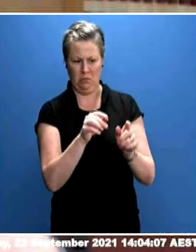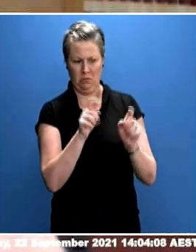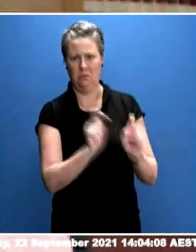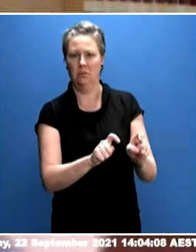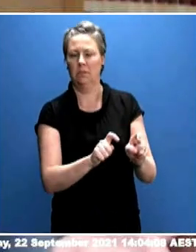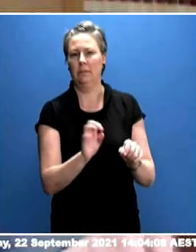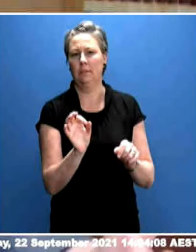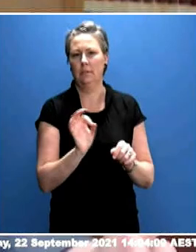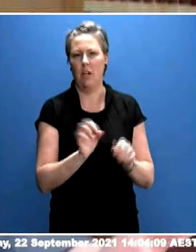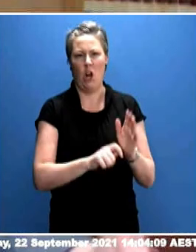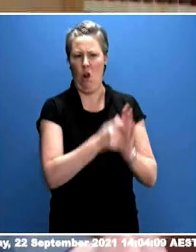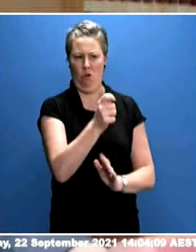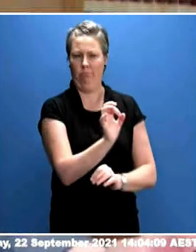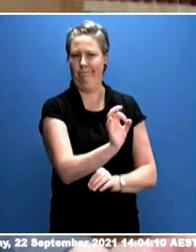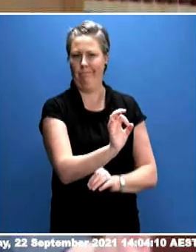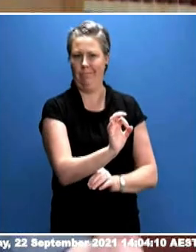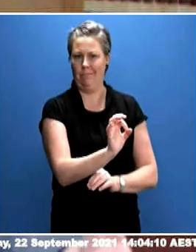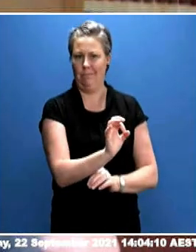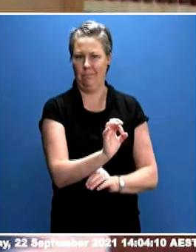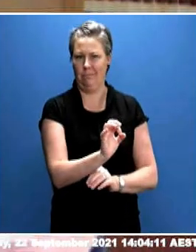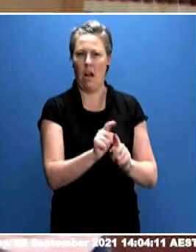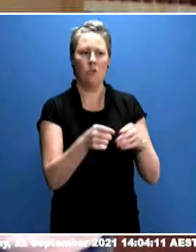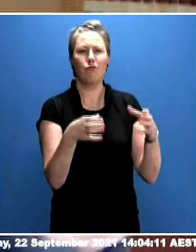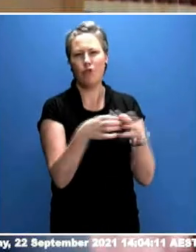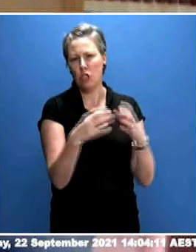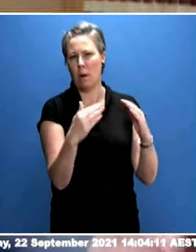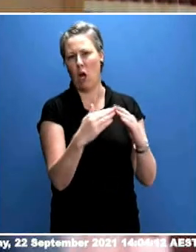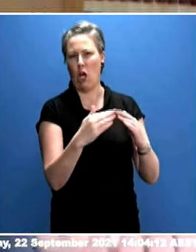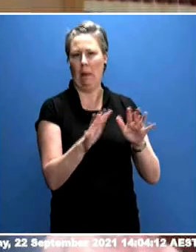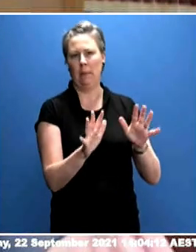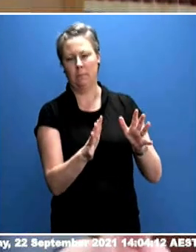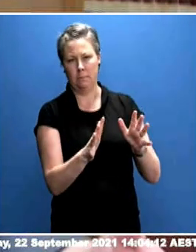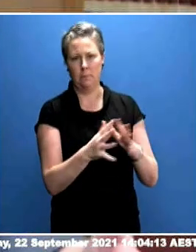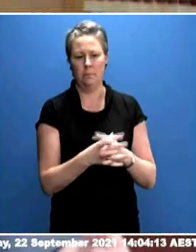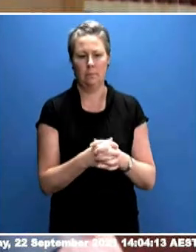We have a range of residential care options in WA.